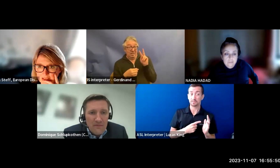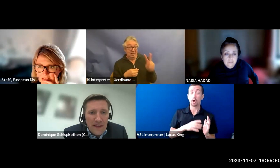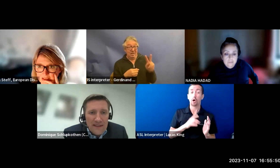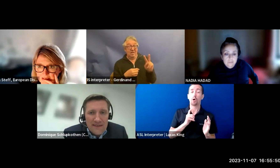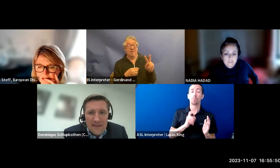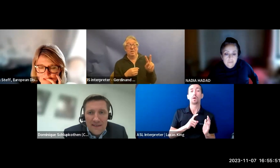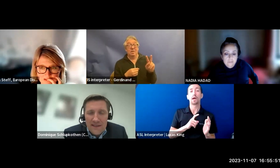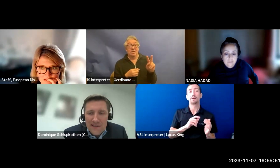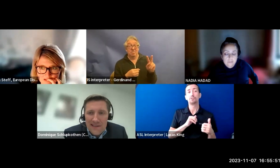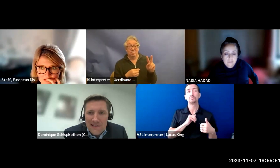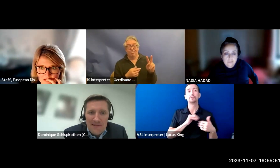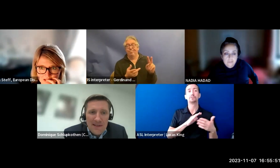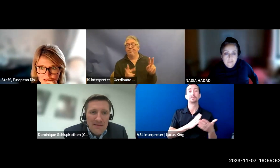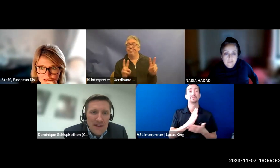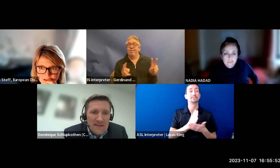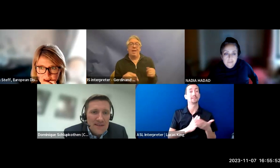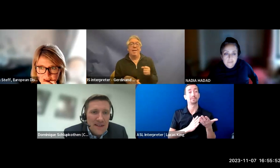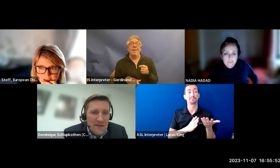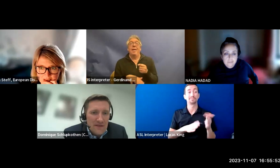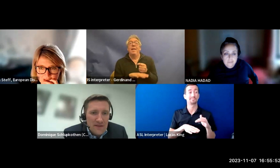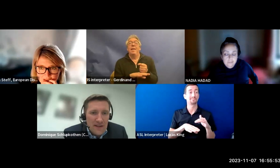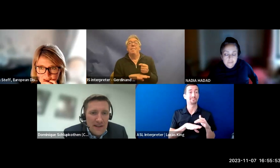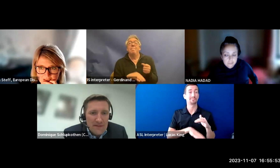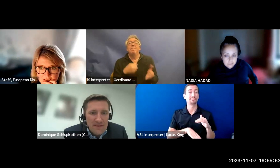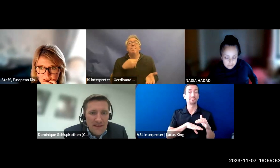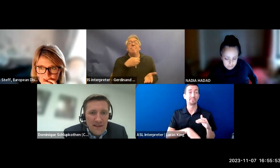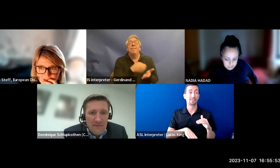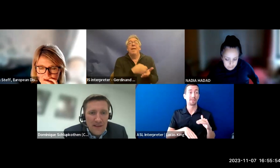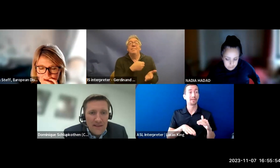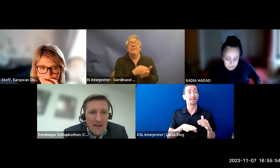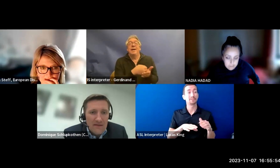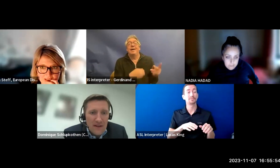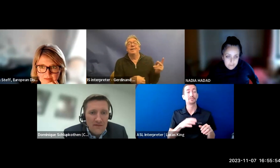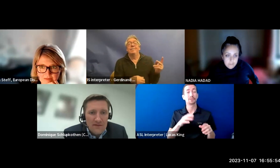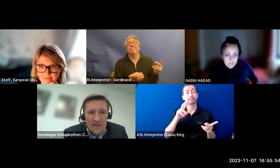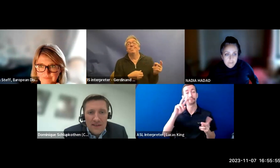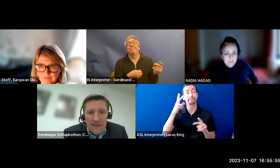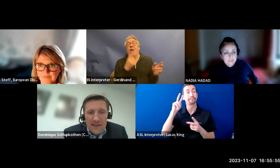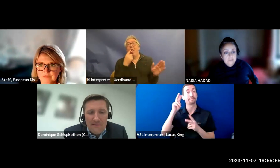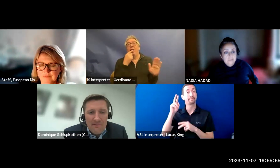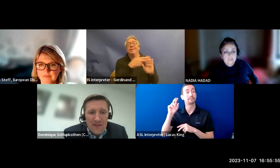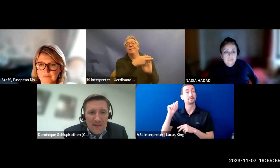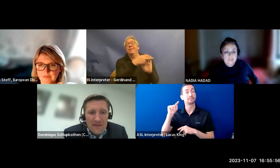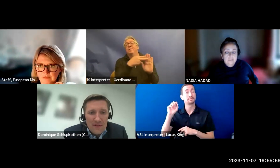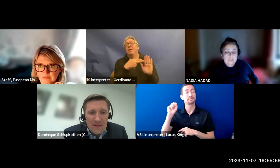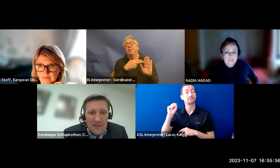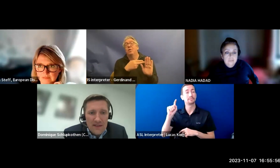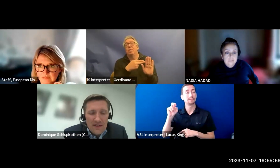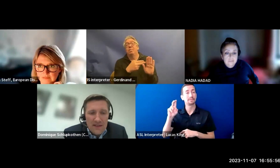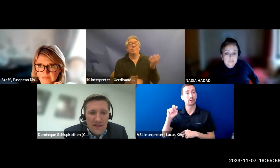some basic stereotypes that are around disability inclusion.